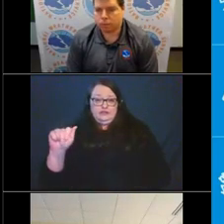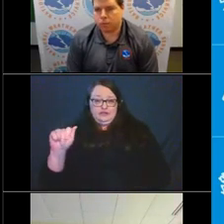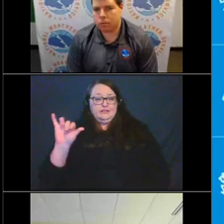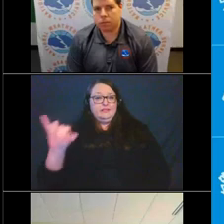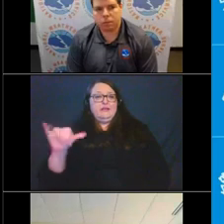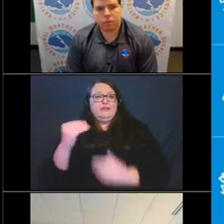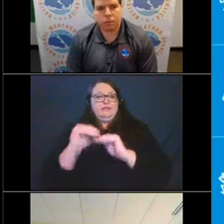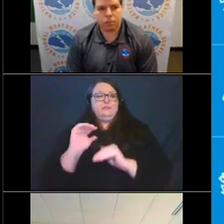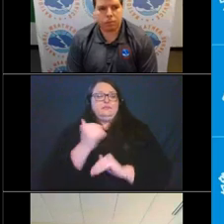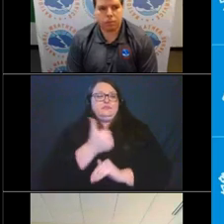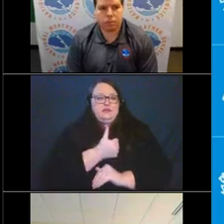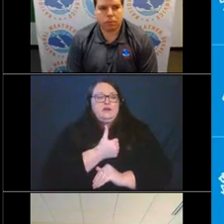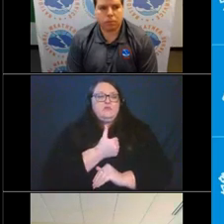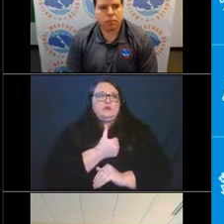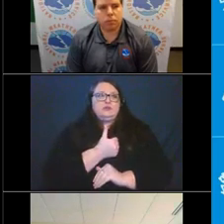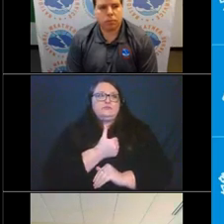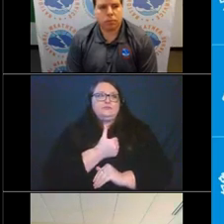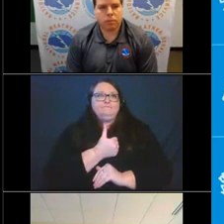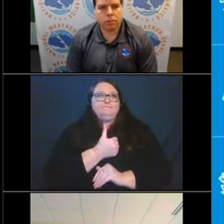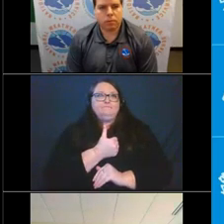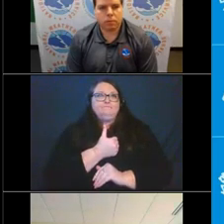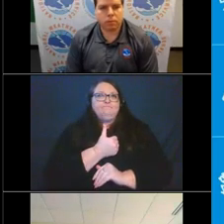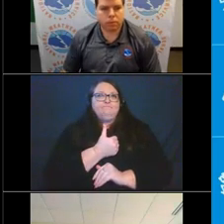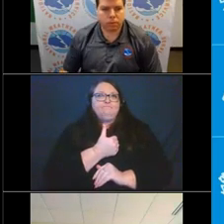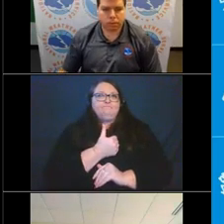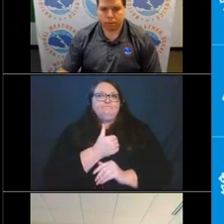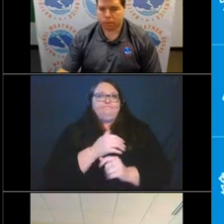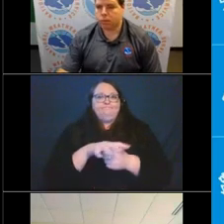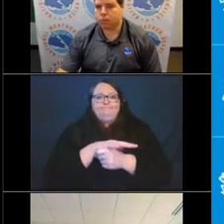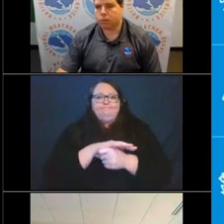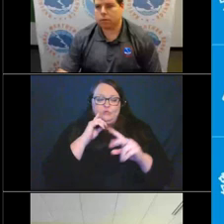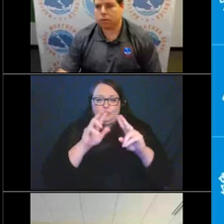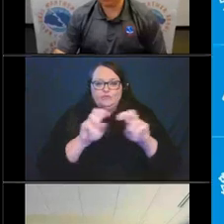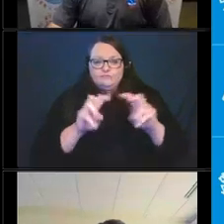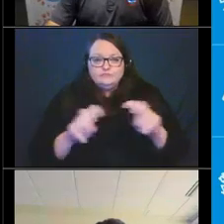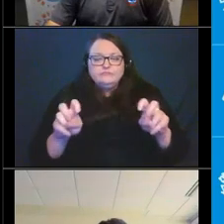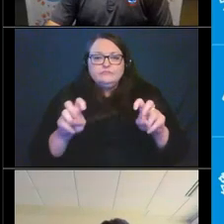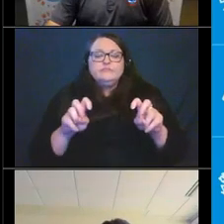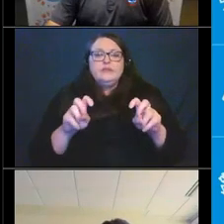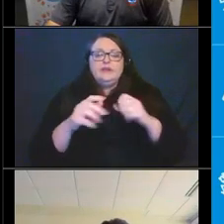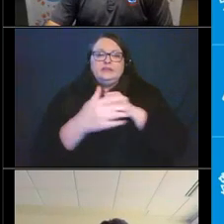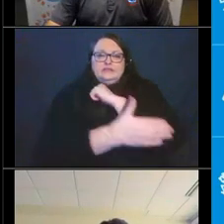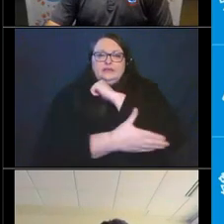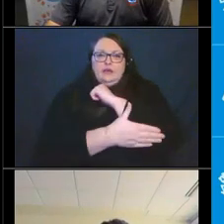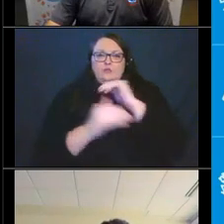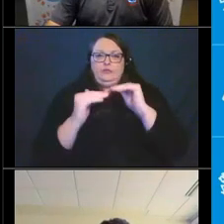it's at the county level then related to the weather station that was contributing information